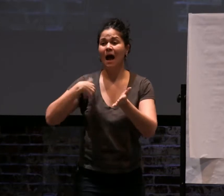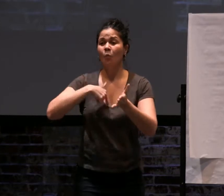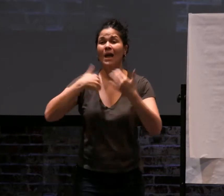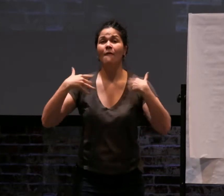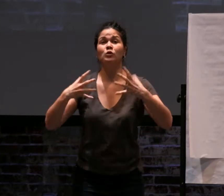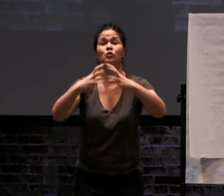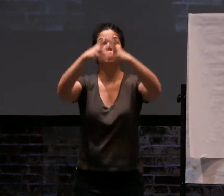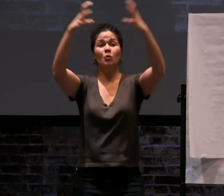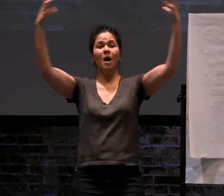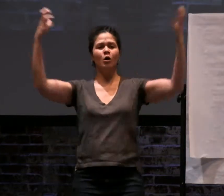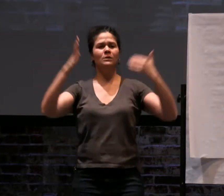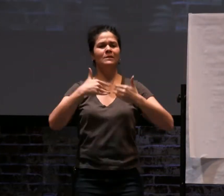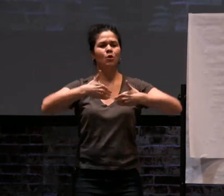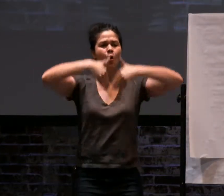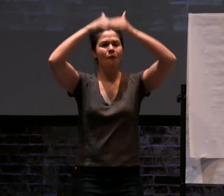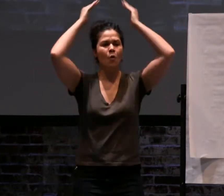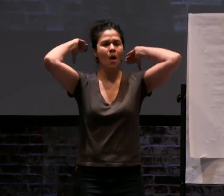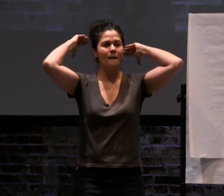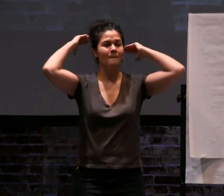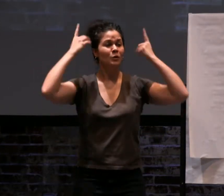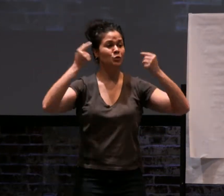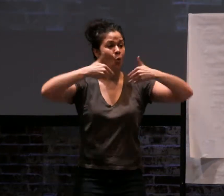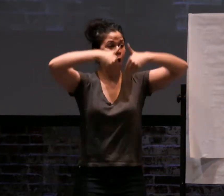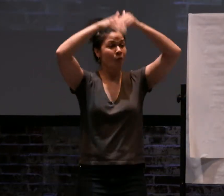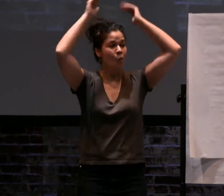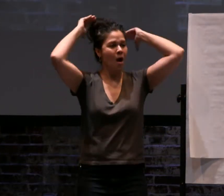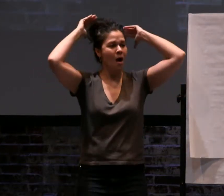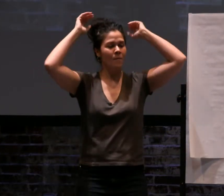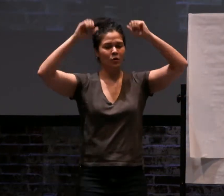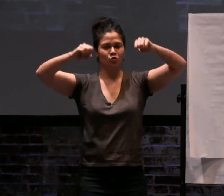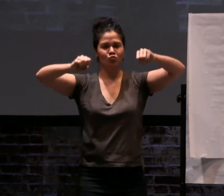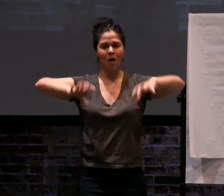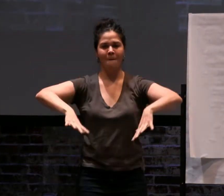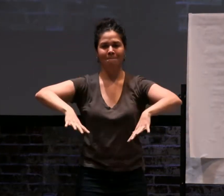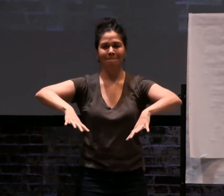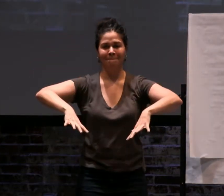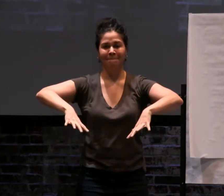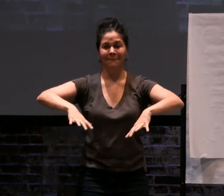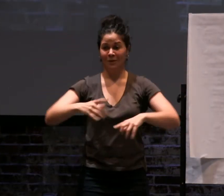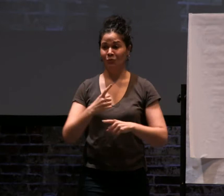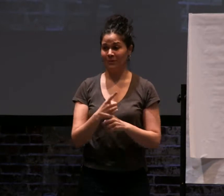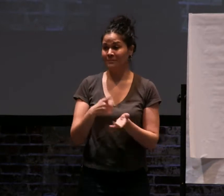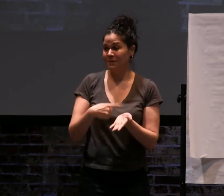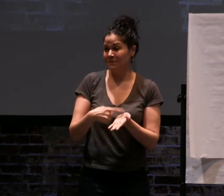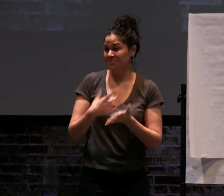but it needs to be broken down into achievable steps, otherwise, it's just too overwhelming and then it doesn't happen.